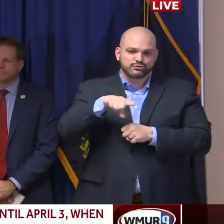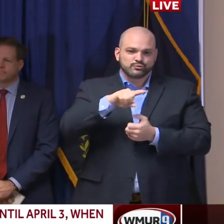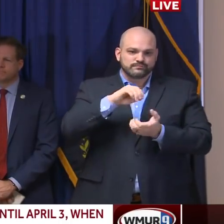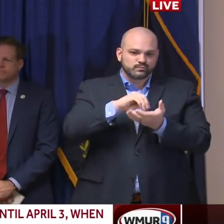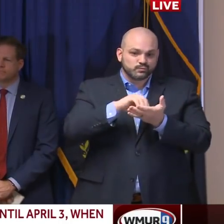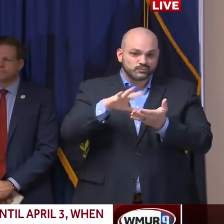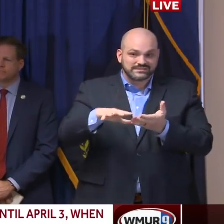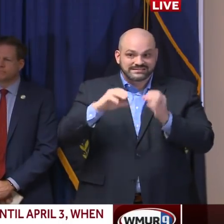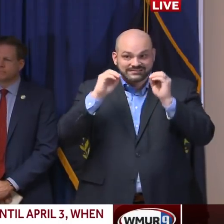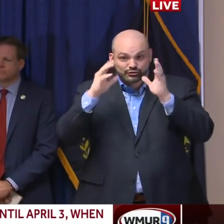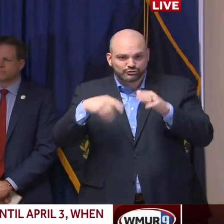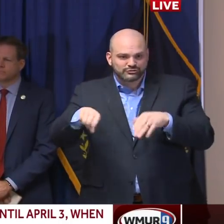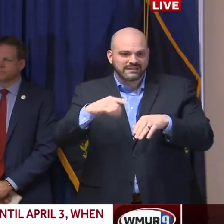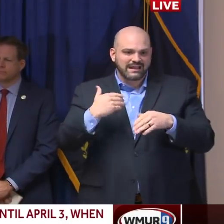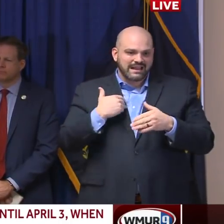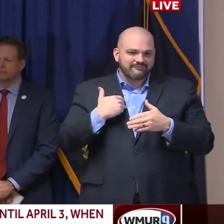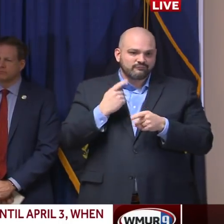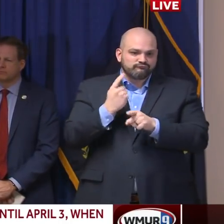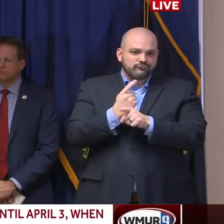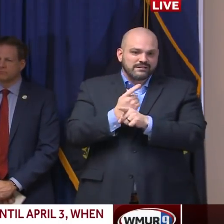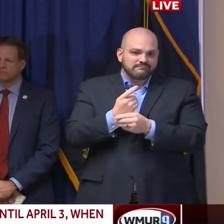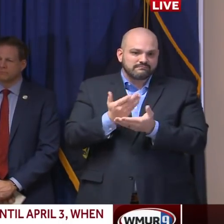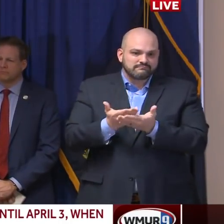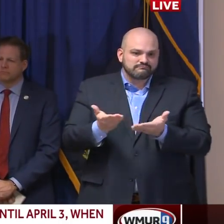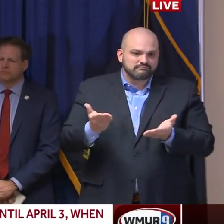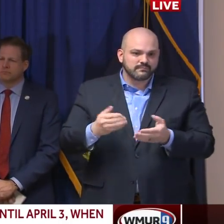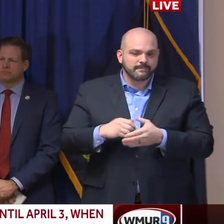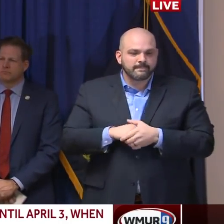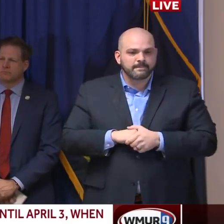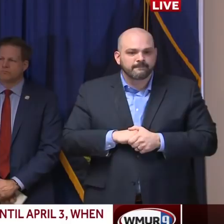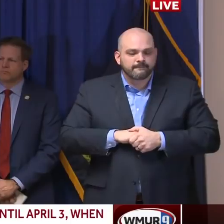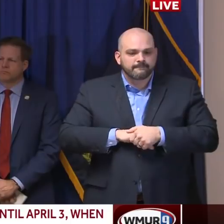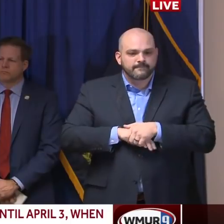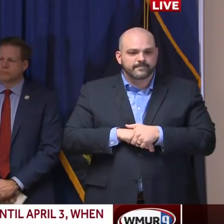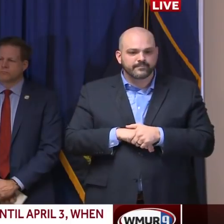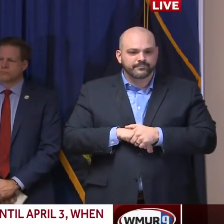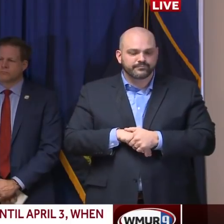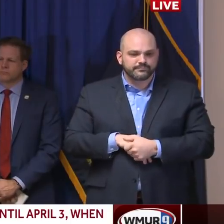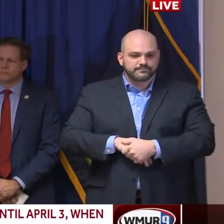WE ARE CONTINUING TO ROLL OUT A NUMBER OF TOOLS IN SUPPORT OF OUR SCHOOLS.